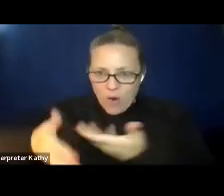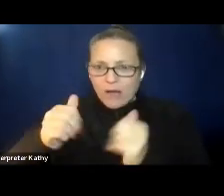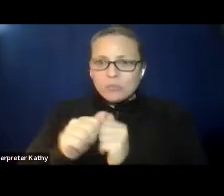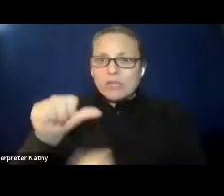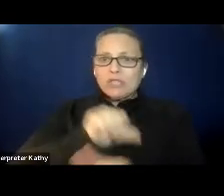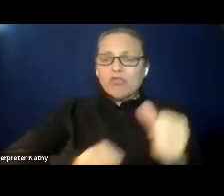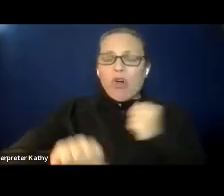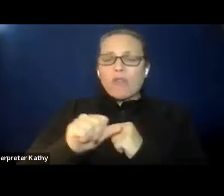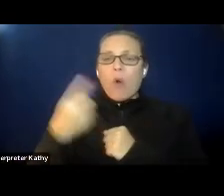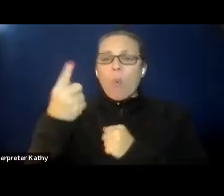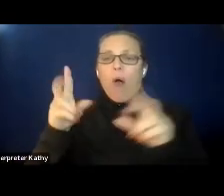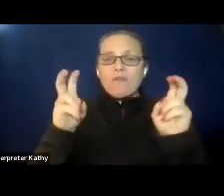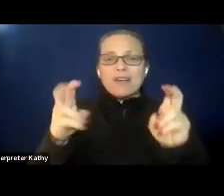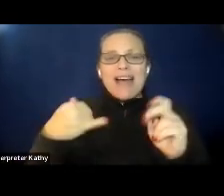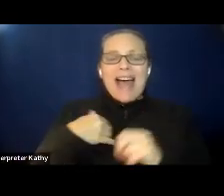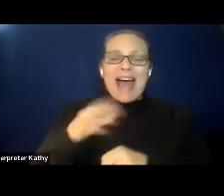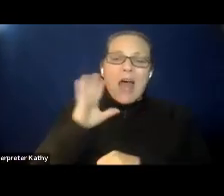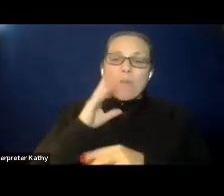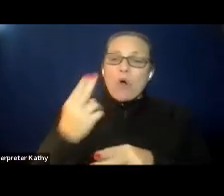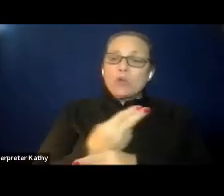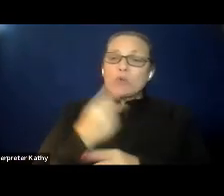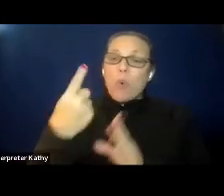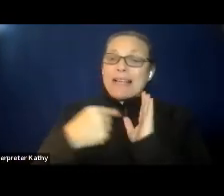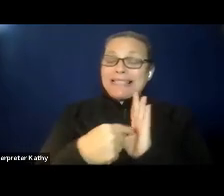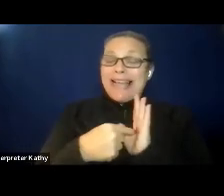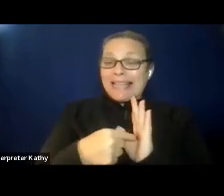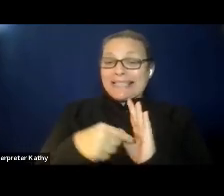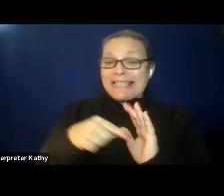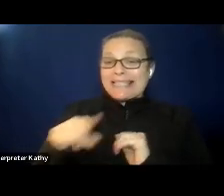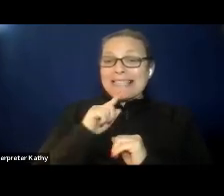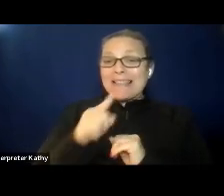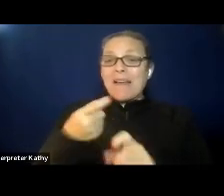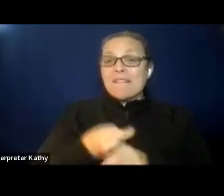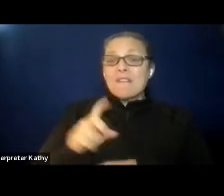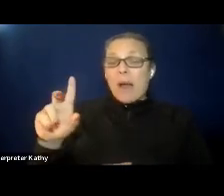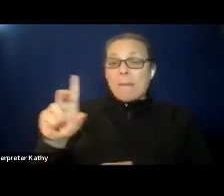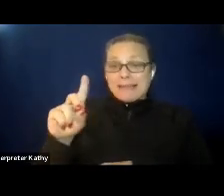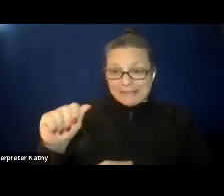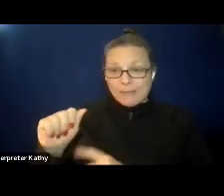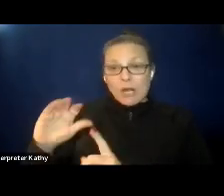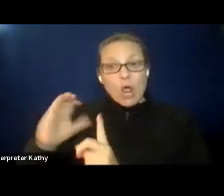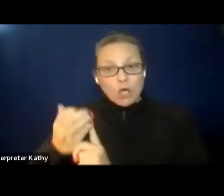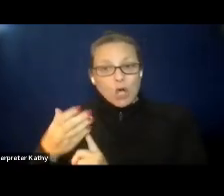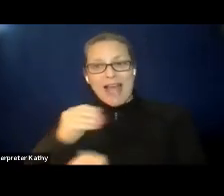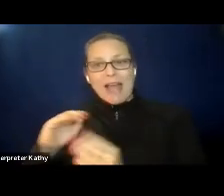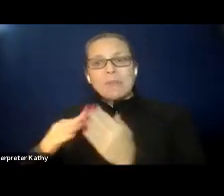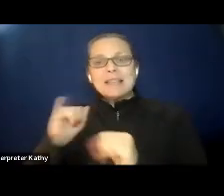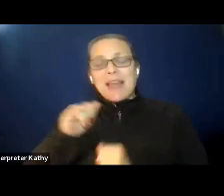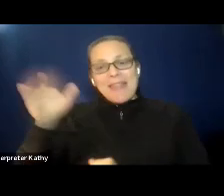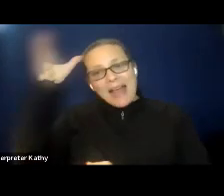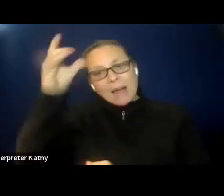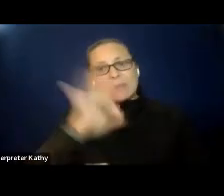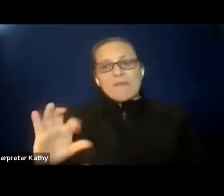culture. It's how people interact with each other. A phrase that I will use as an